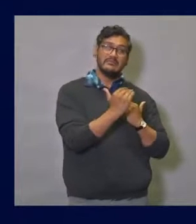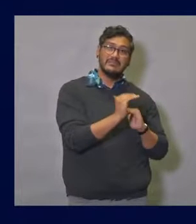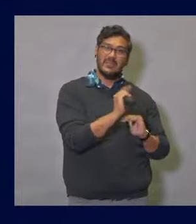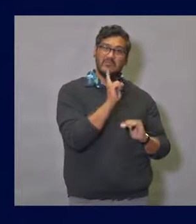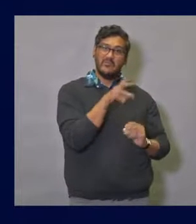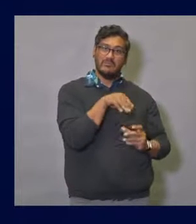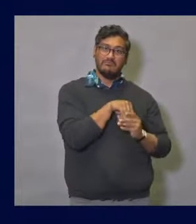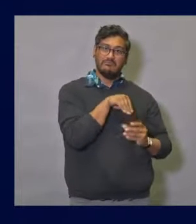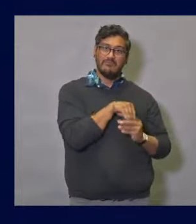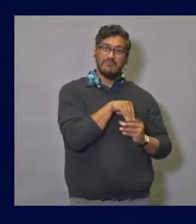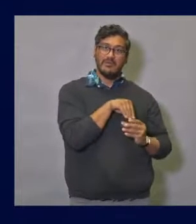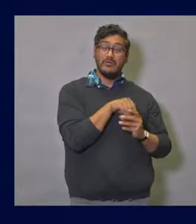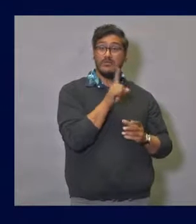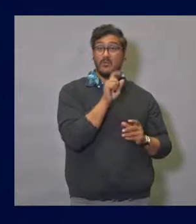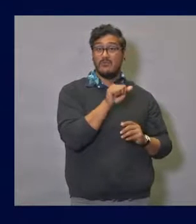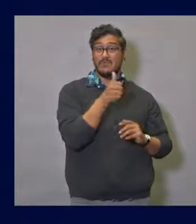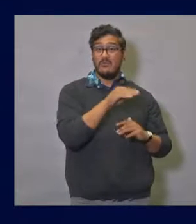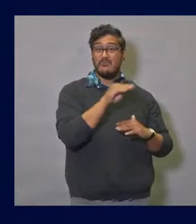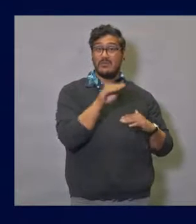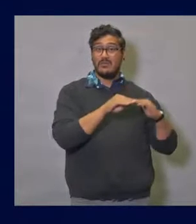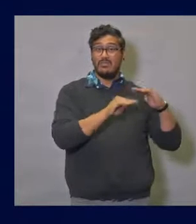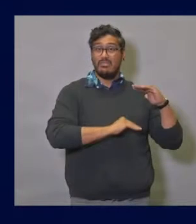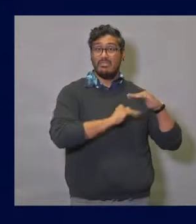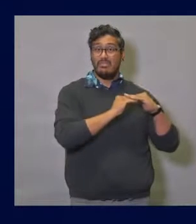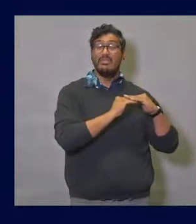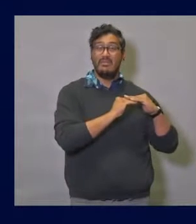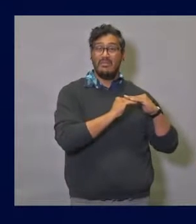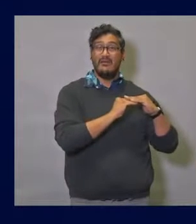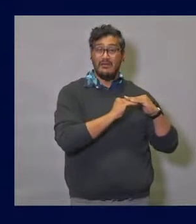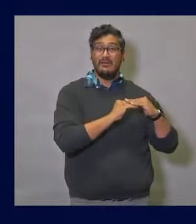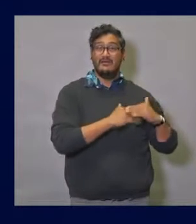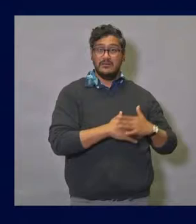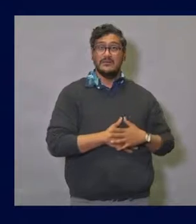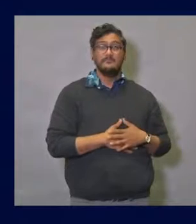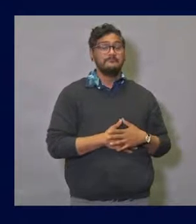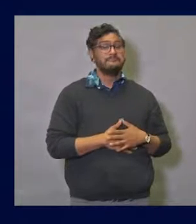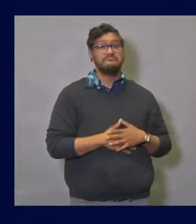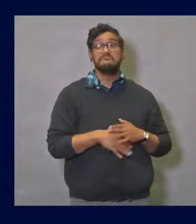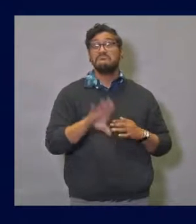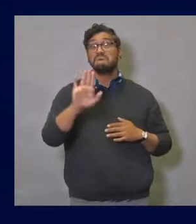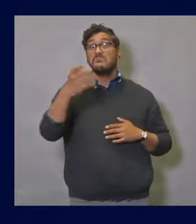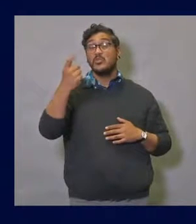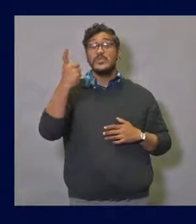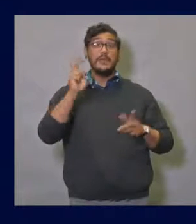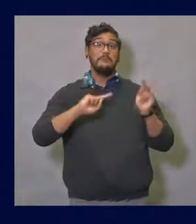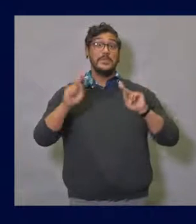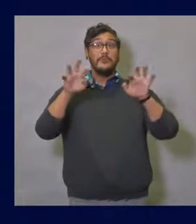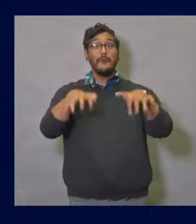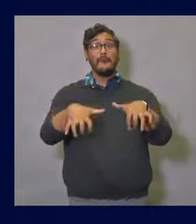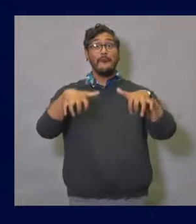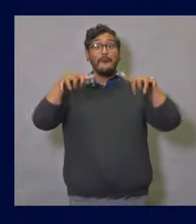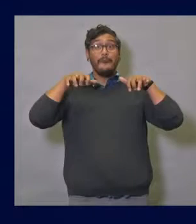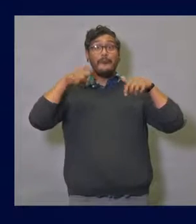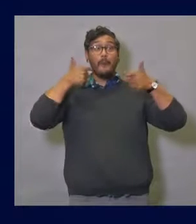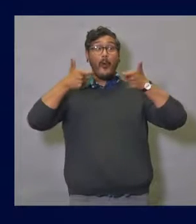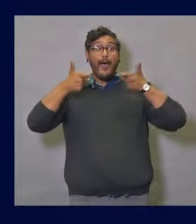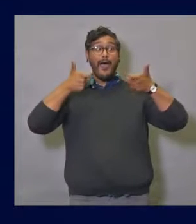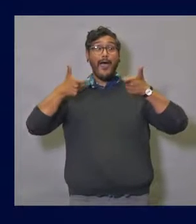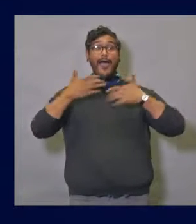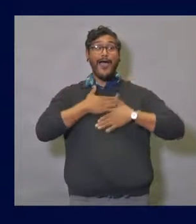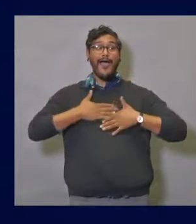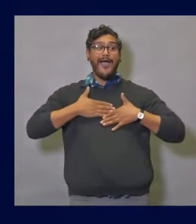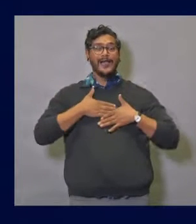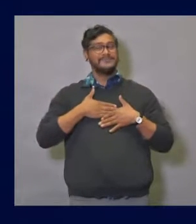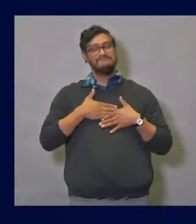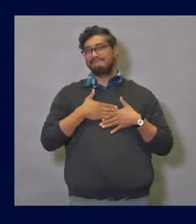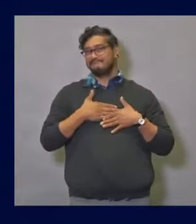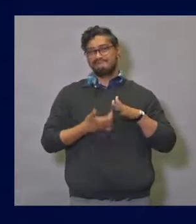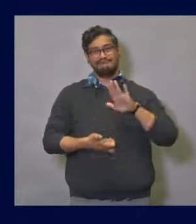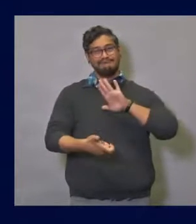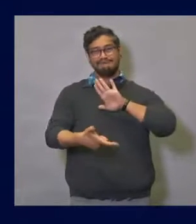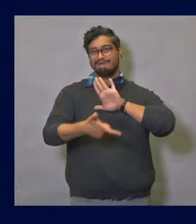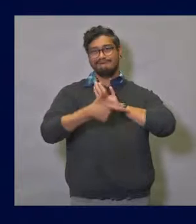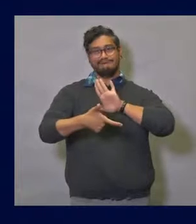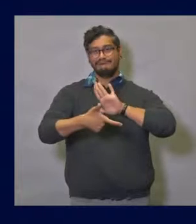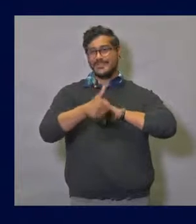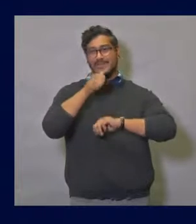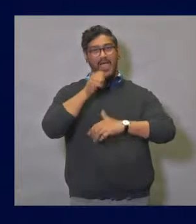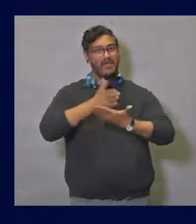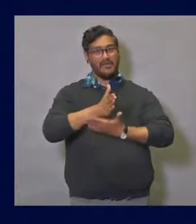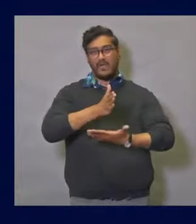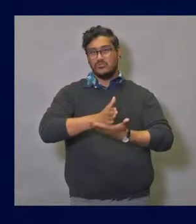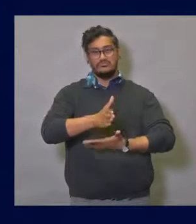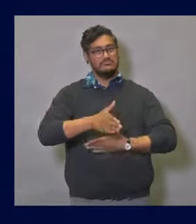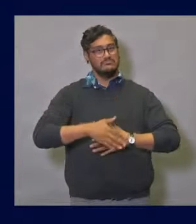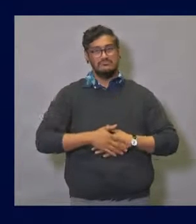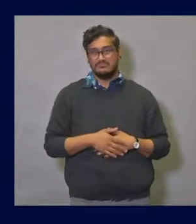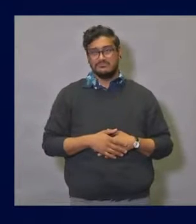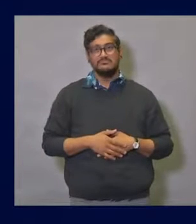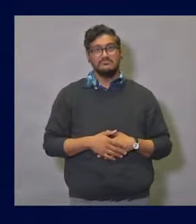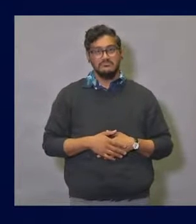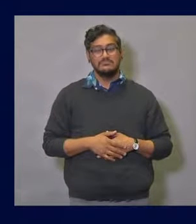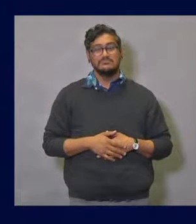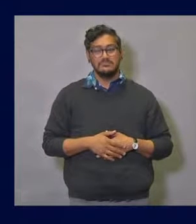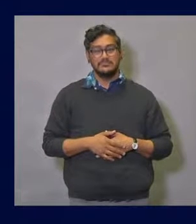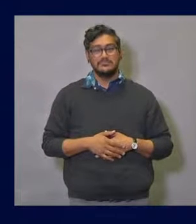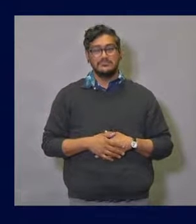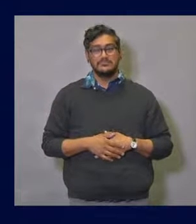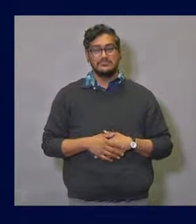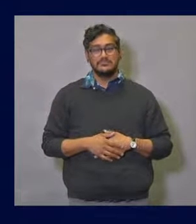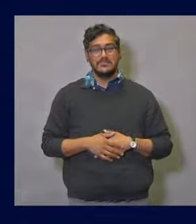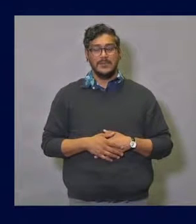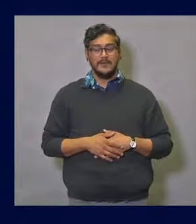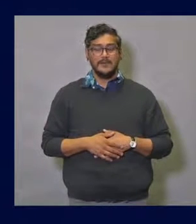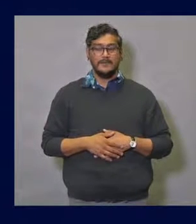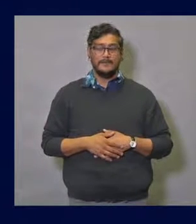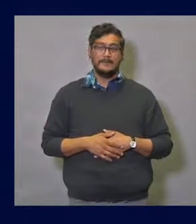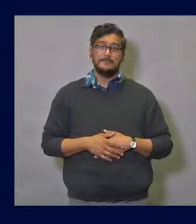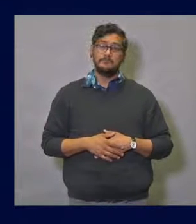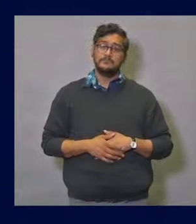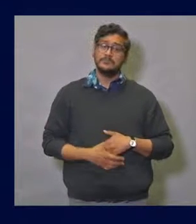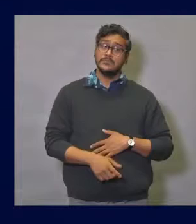CON TODOS LOS REQUISITOS